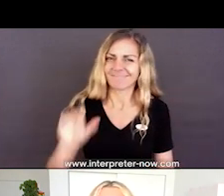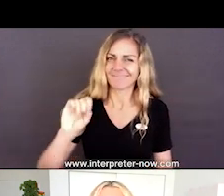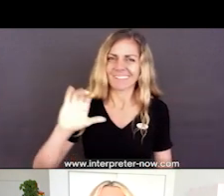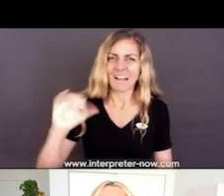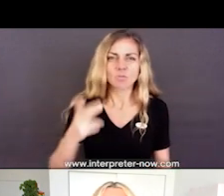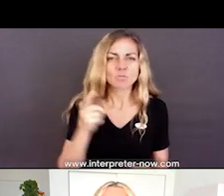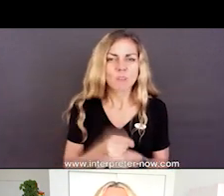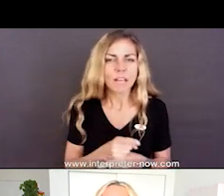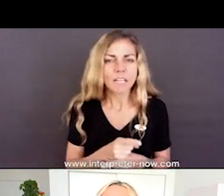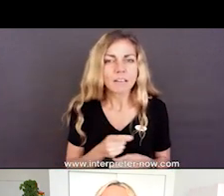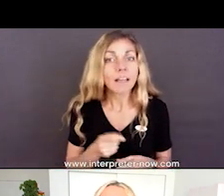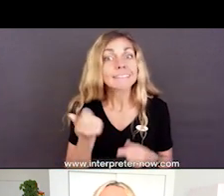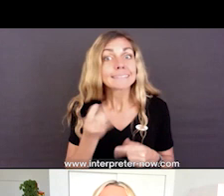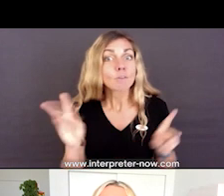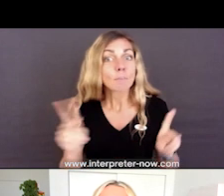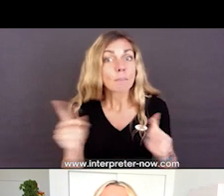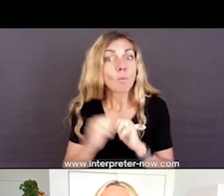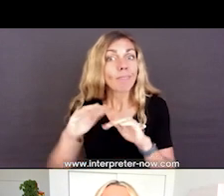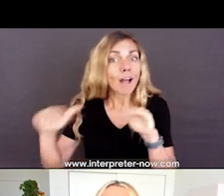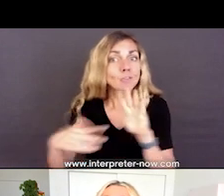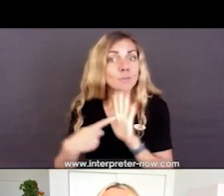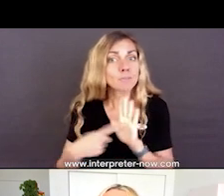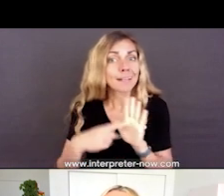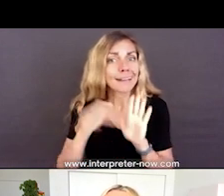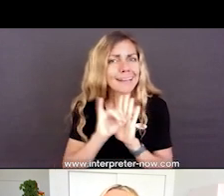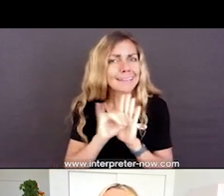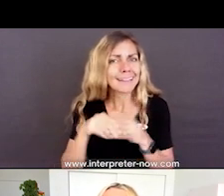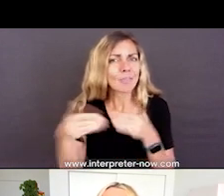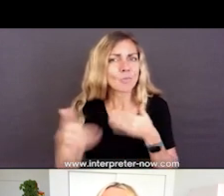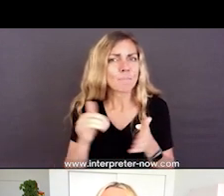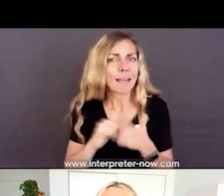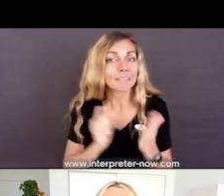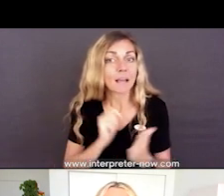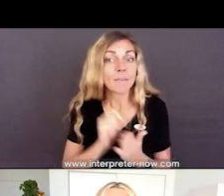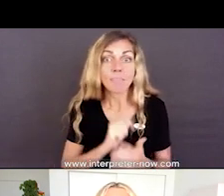There were several people with underrepresented identities in the room at that time.